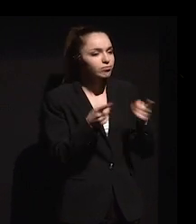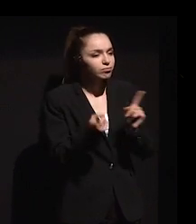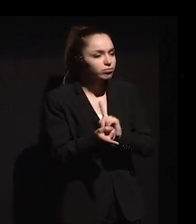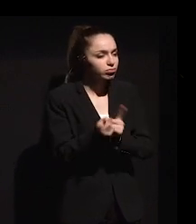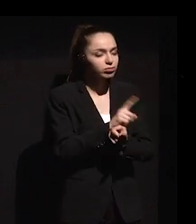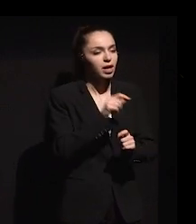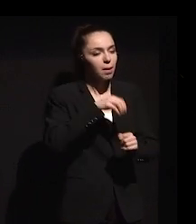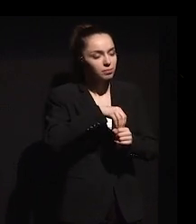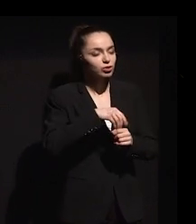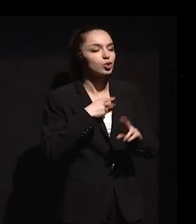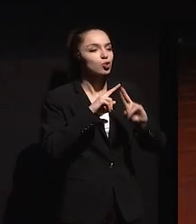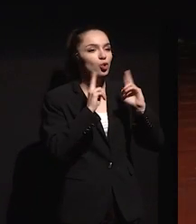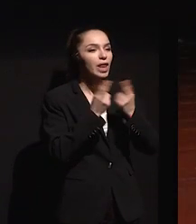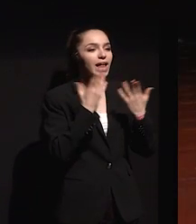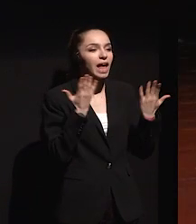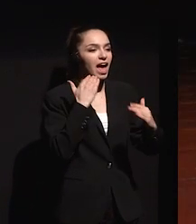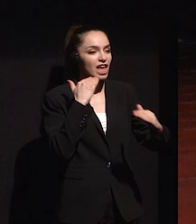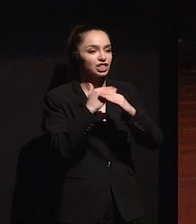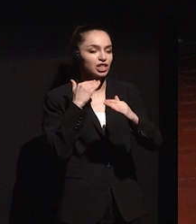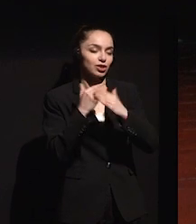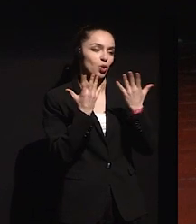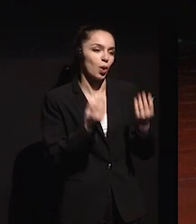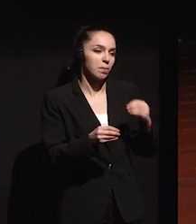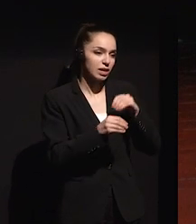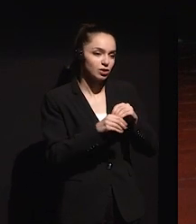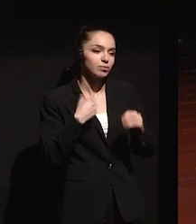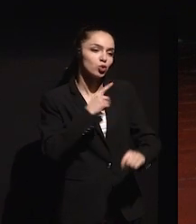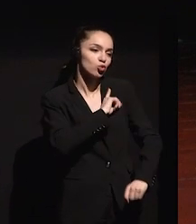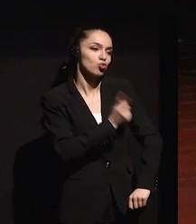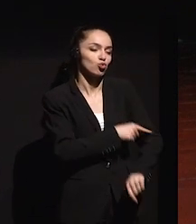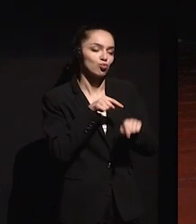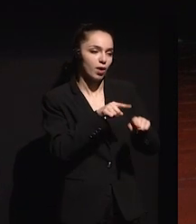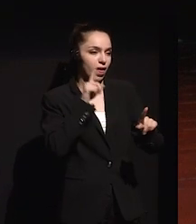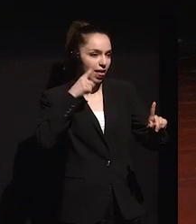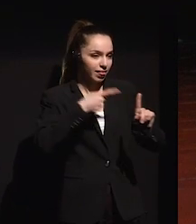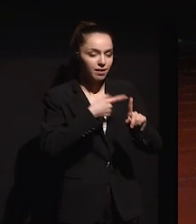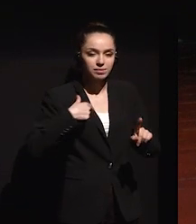with an interdisciplinary approach unites all of us.